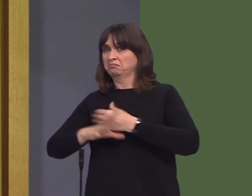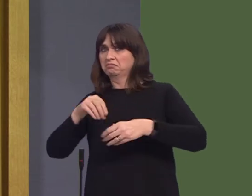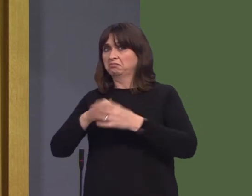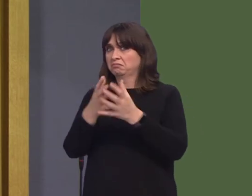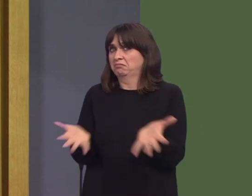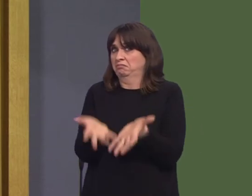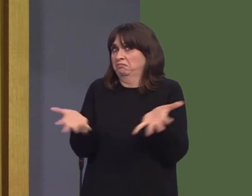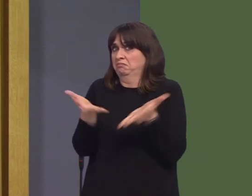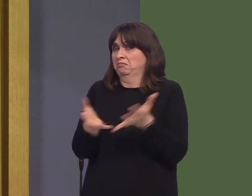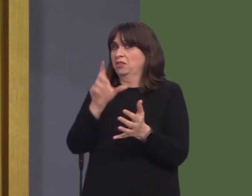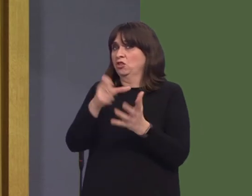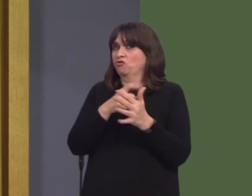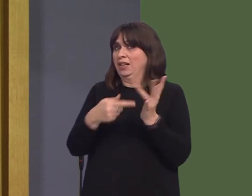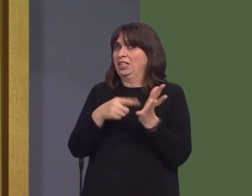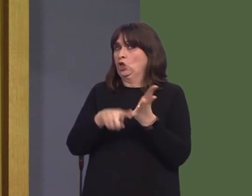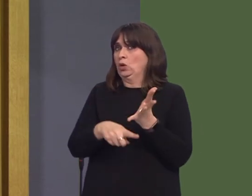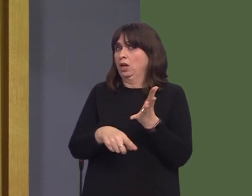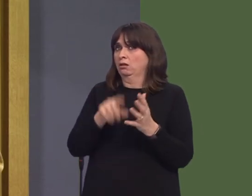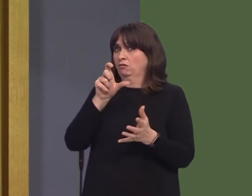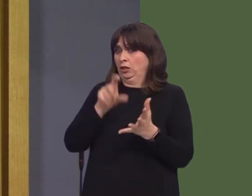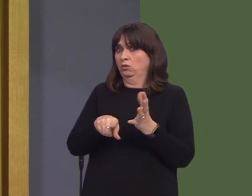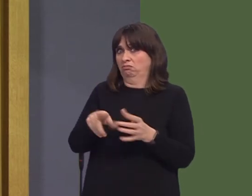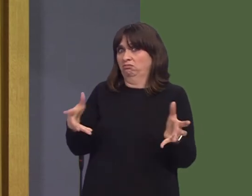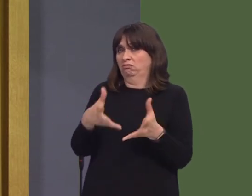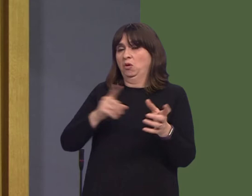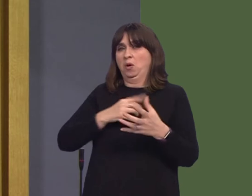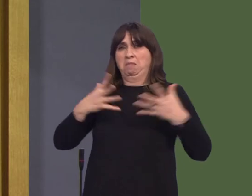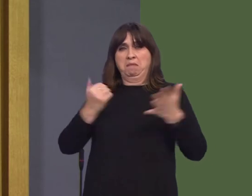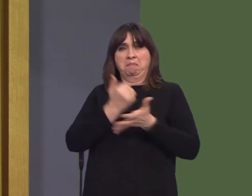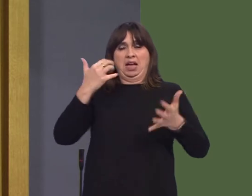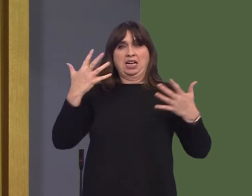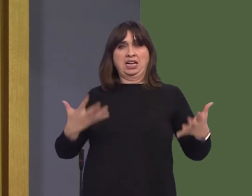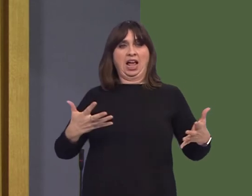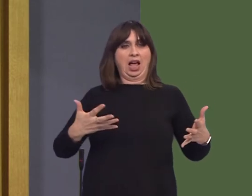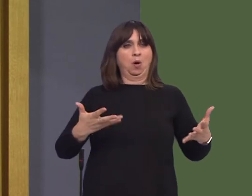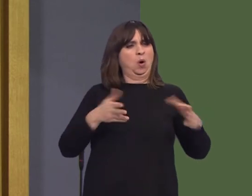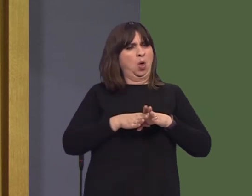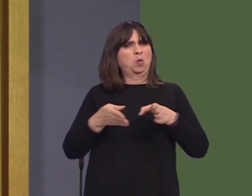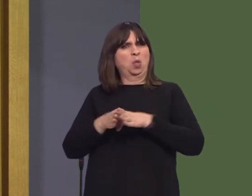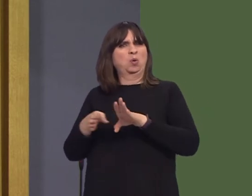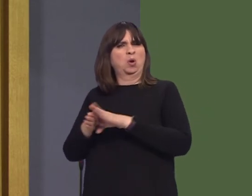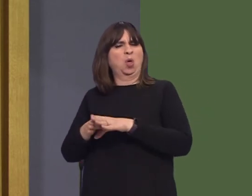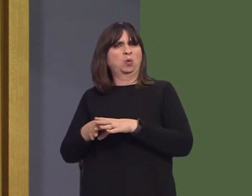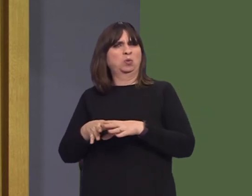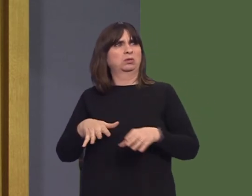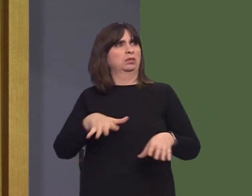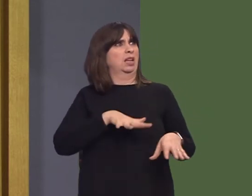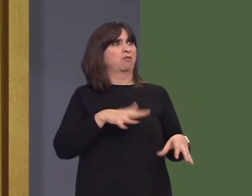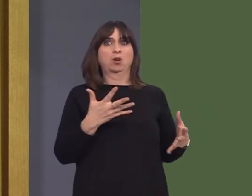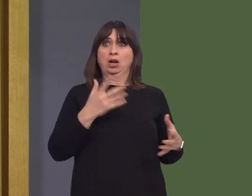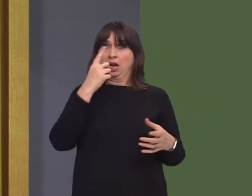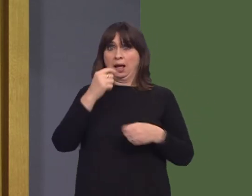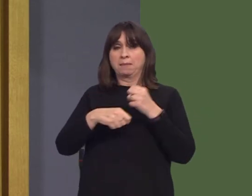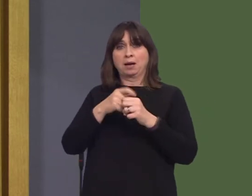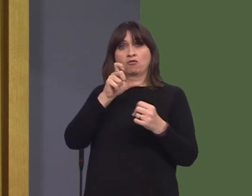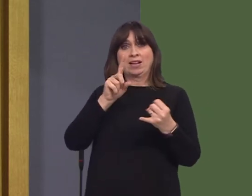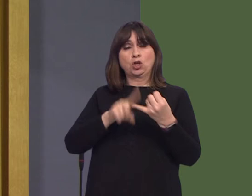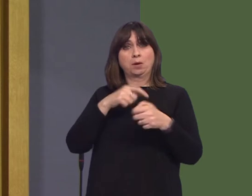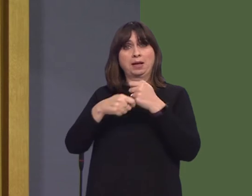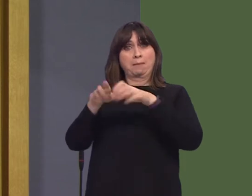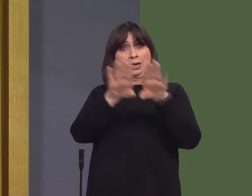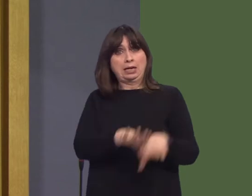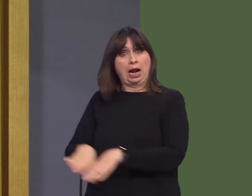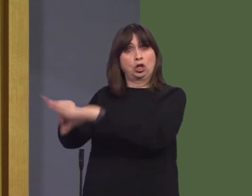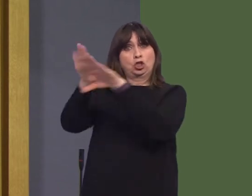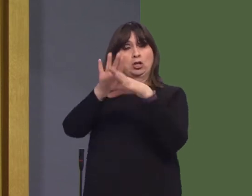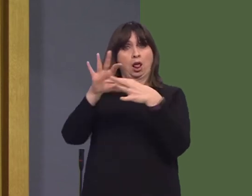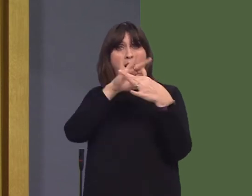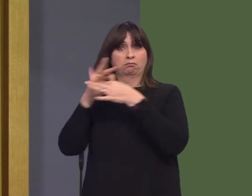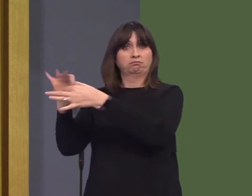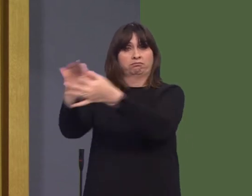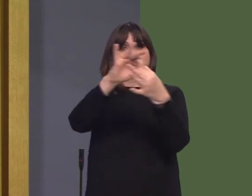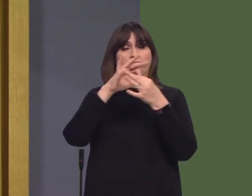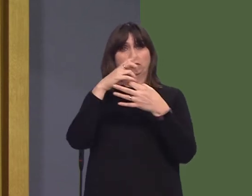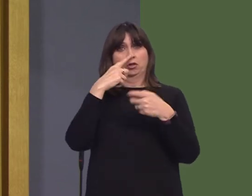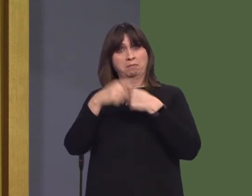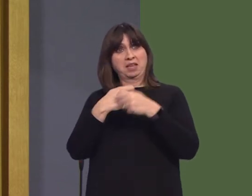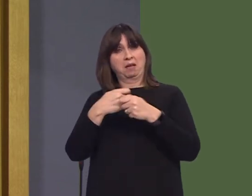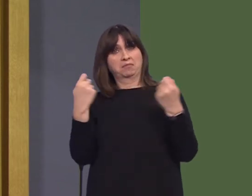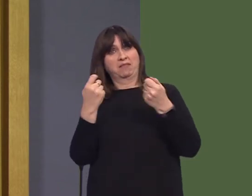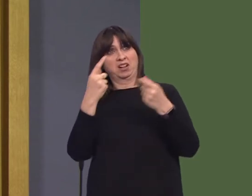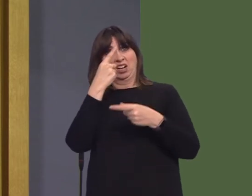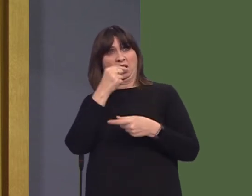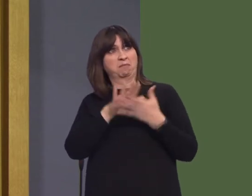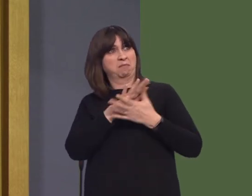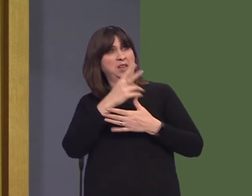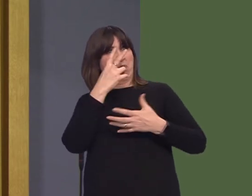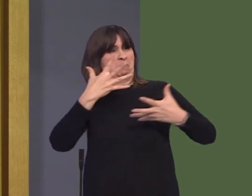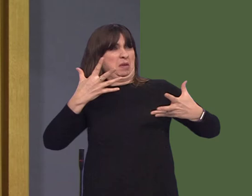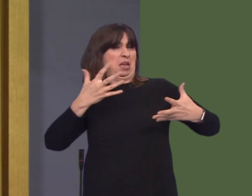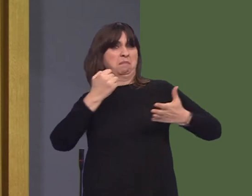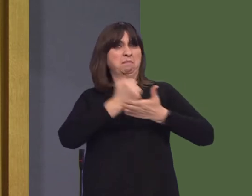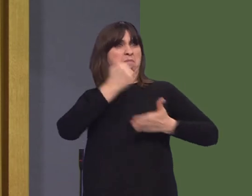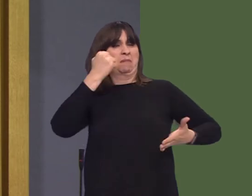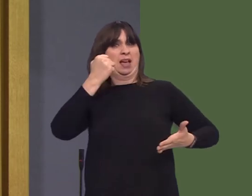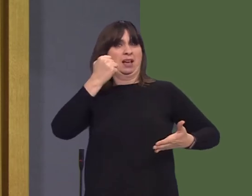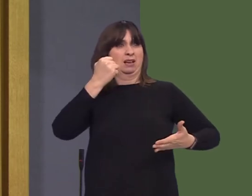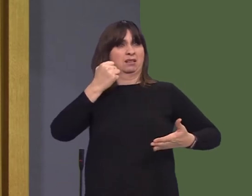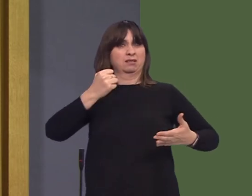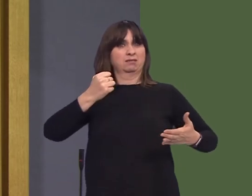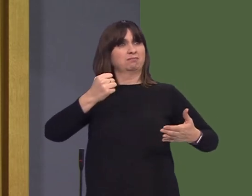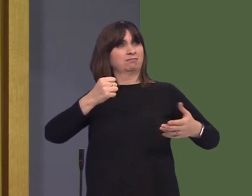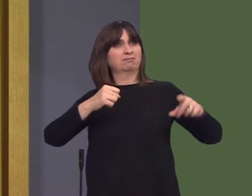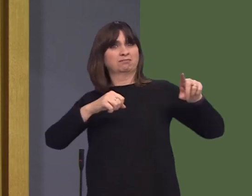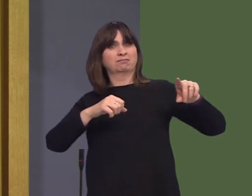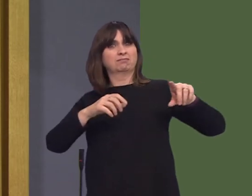I'm sure you'll agree that such a development shows the clear benefits of our capital investment